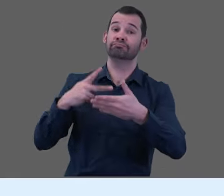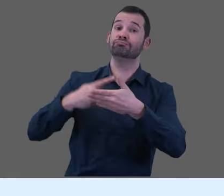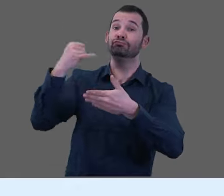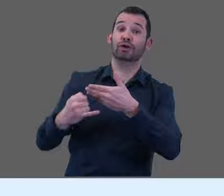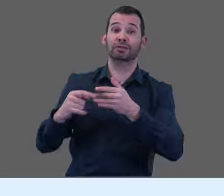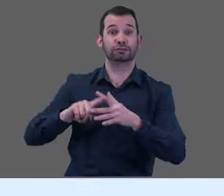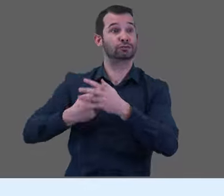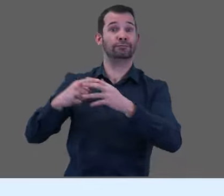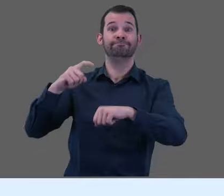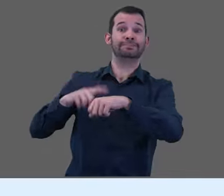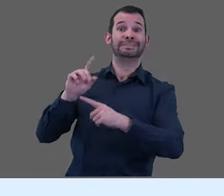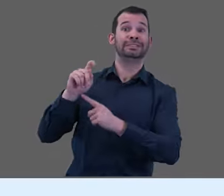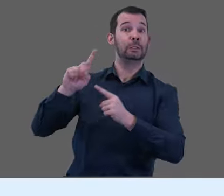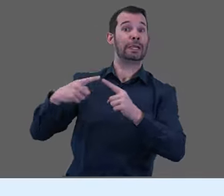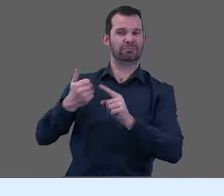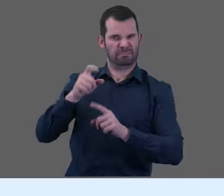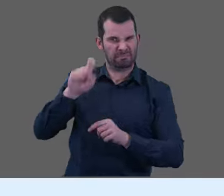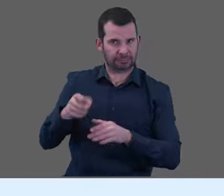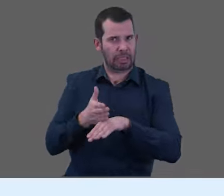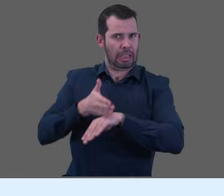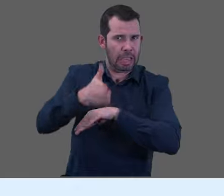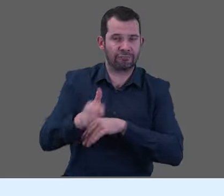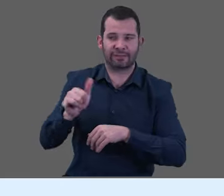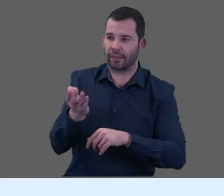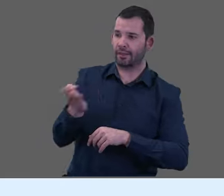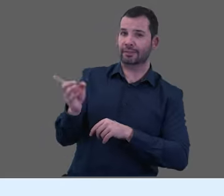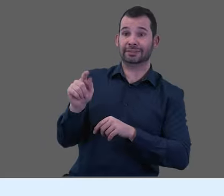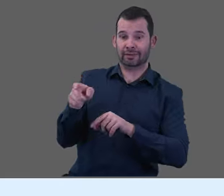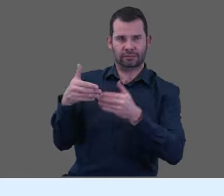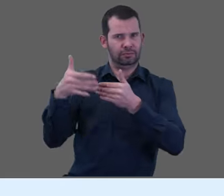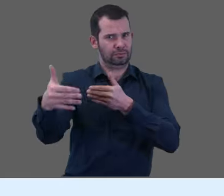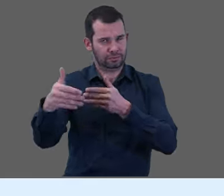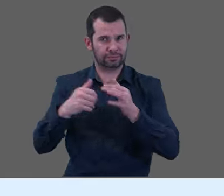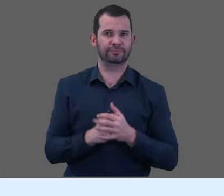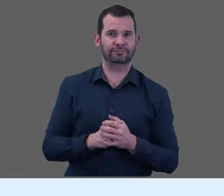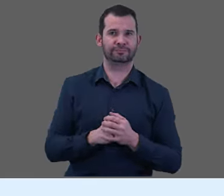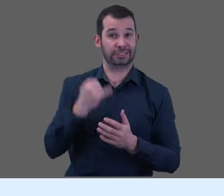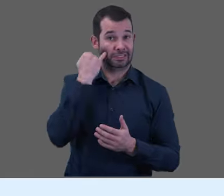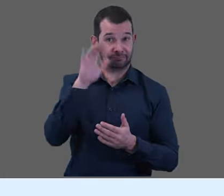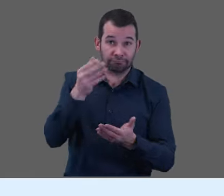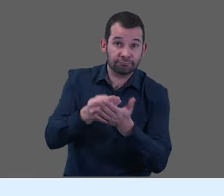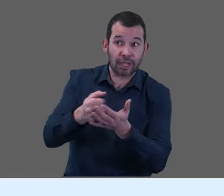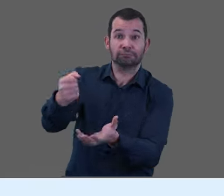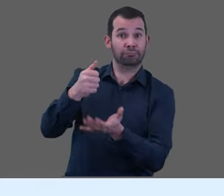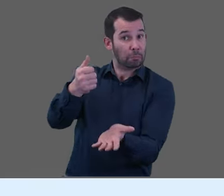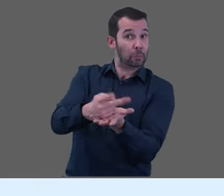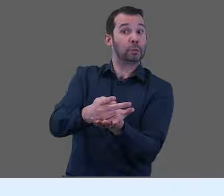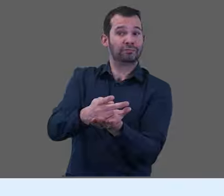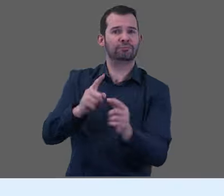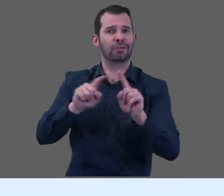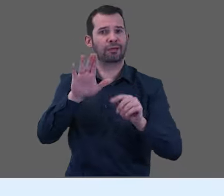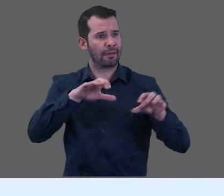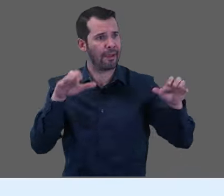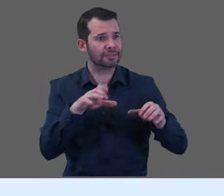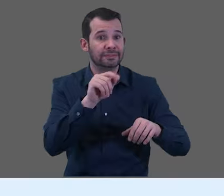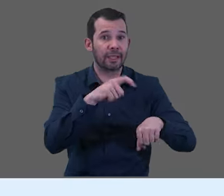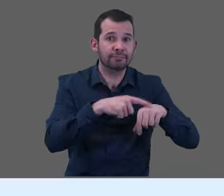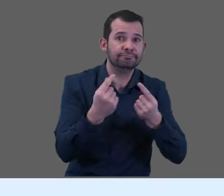Your project start date must be after the date of submission. If your funding is approved but your activity dates change,